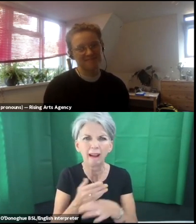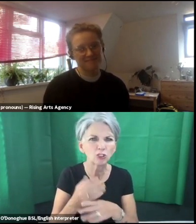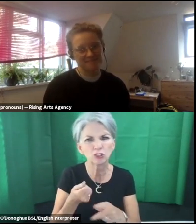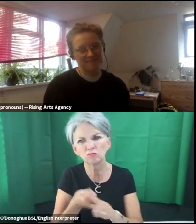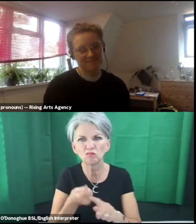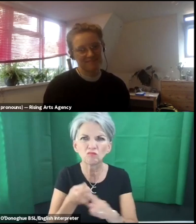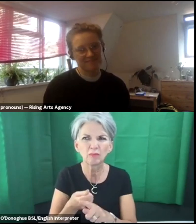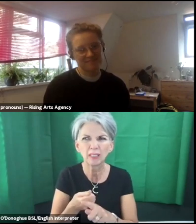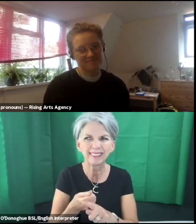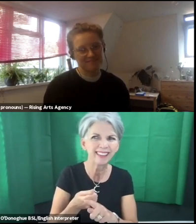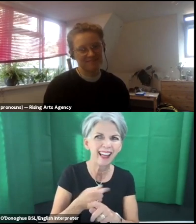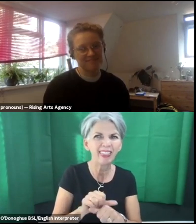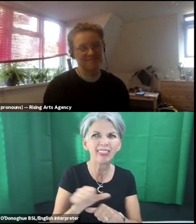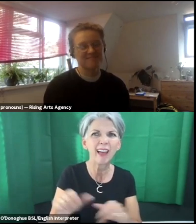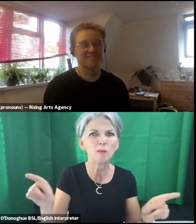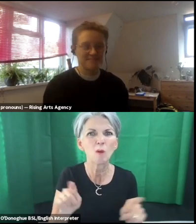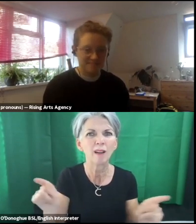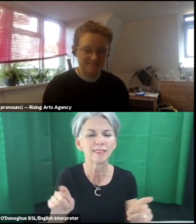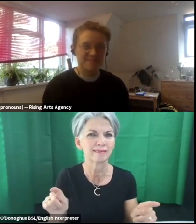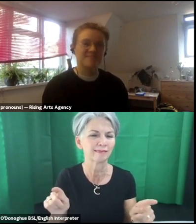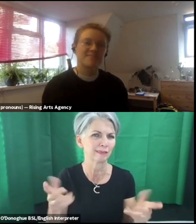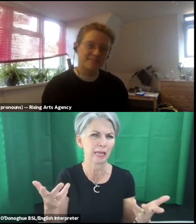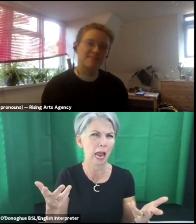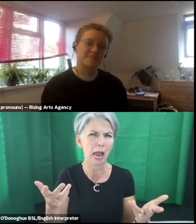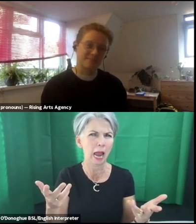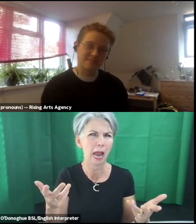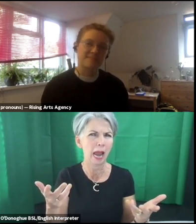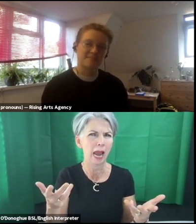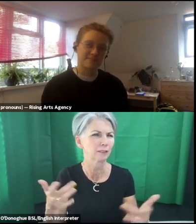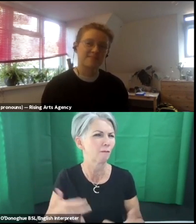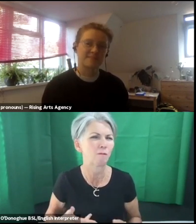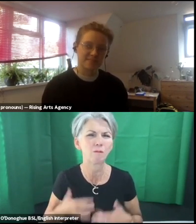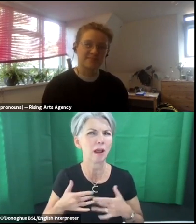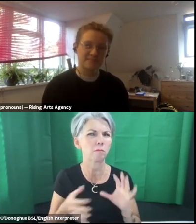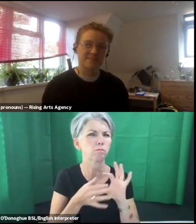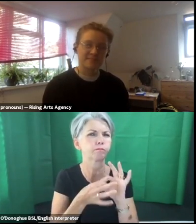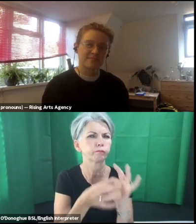And I- it never quite clicked for me where I felt genuinely part of something.